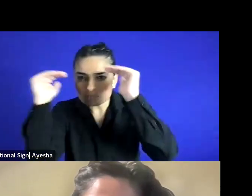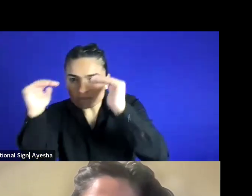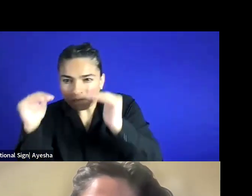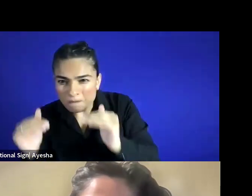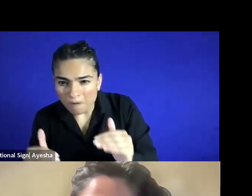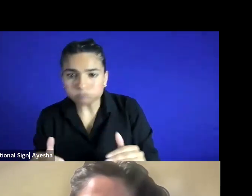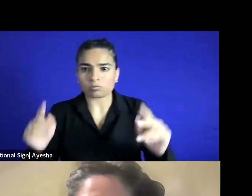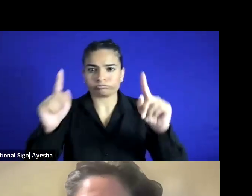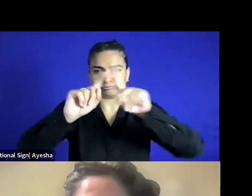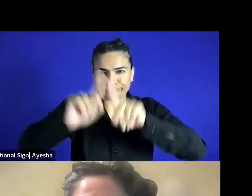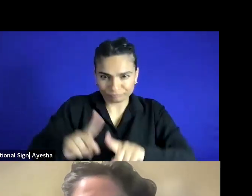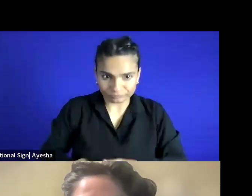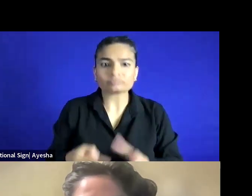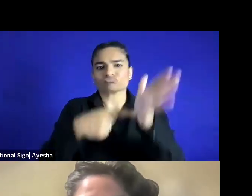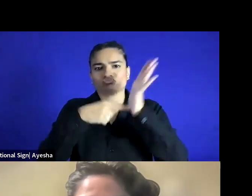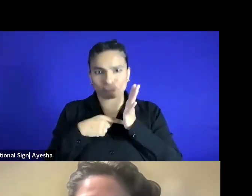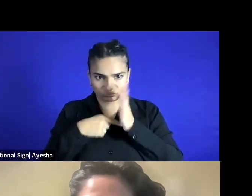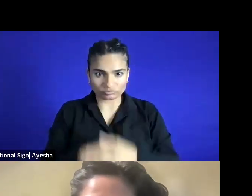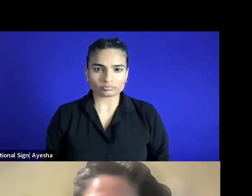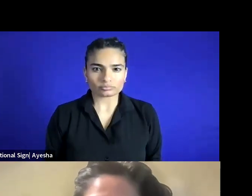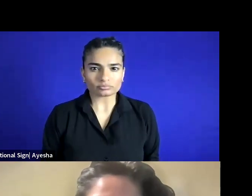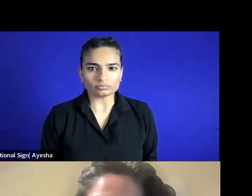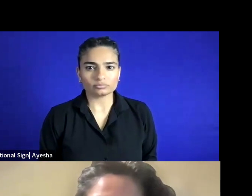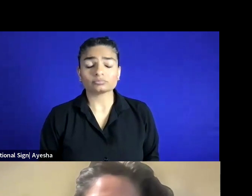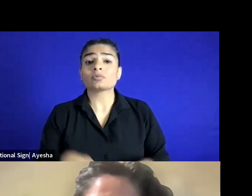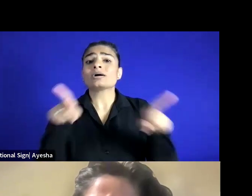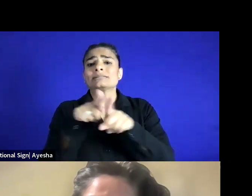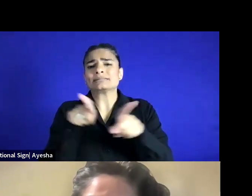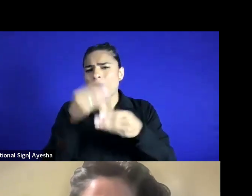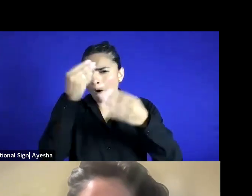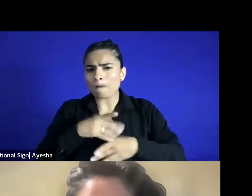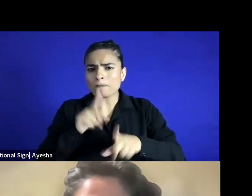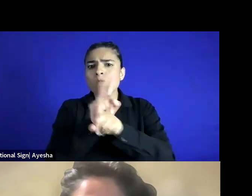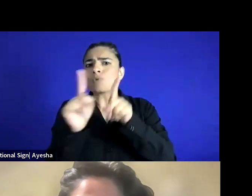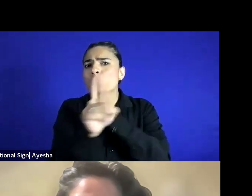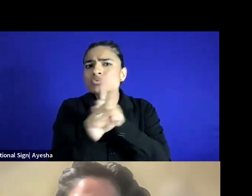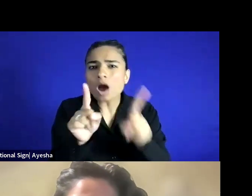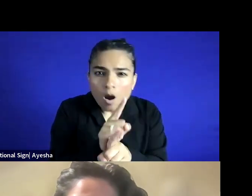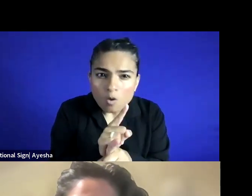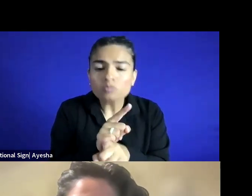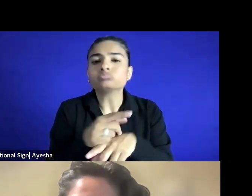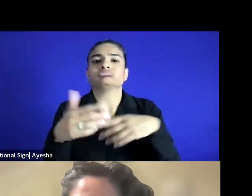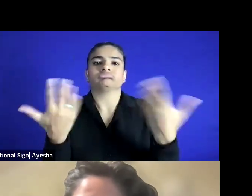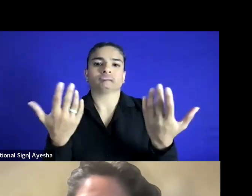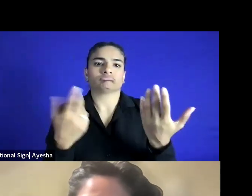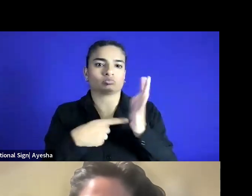Your forum experience, is it in person or is it the virtual experience so that, you know, the connection the country as well?